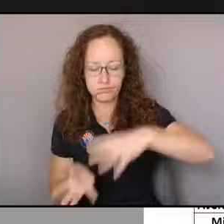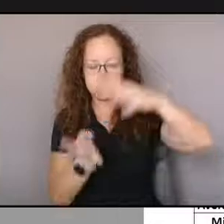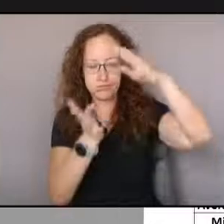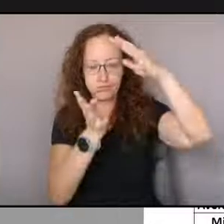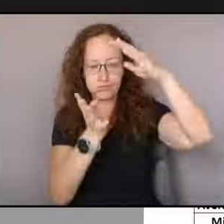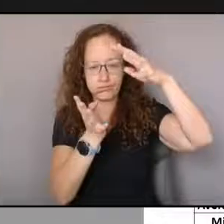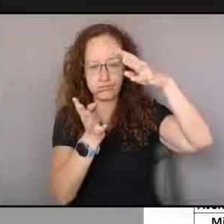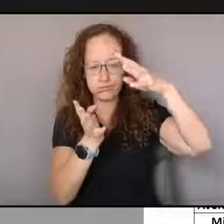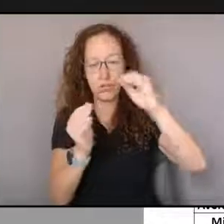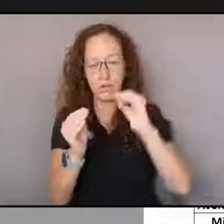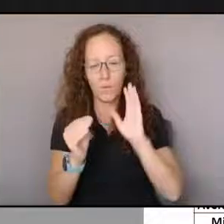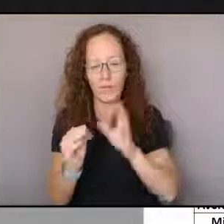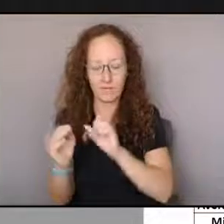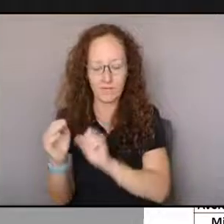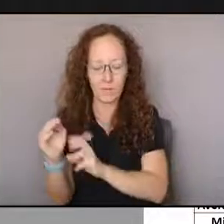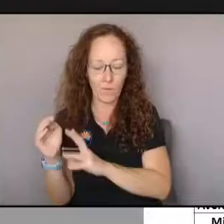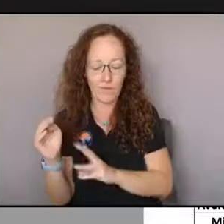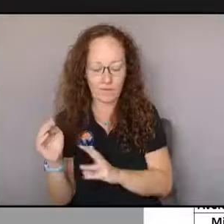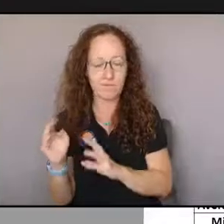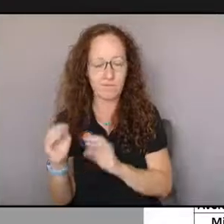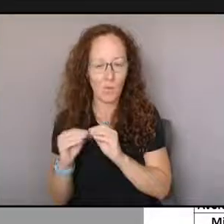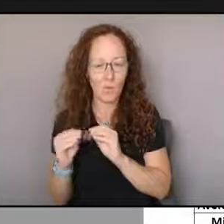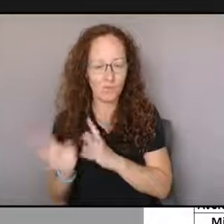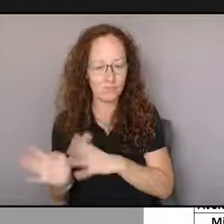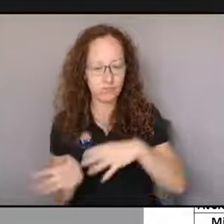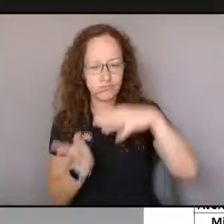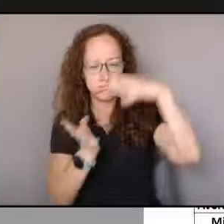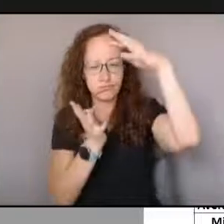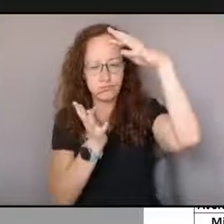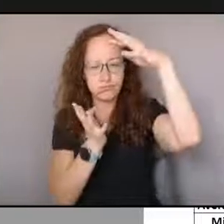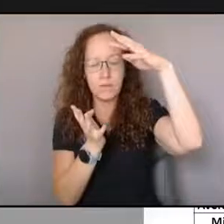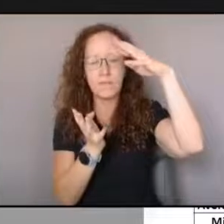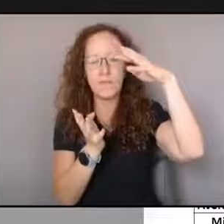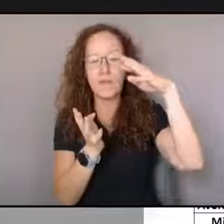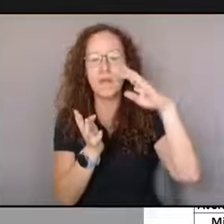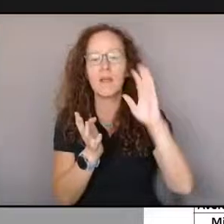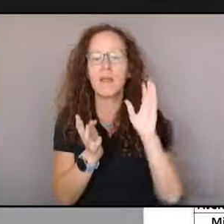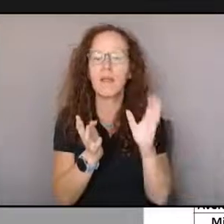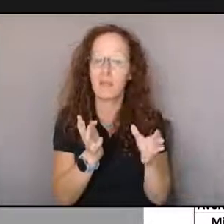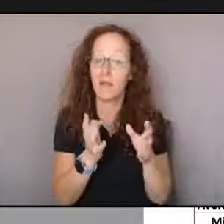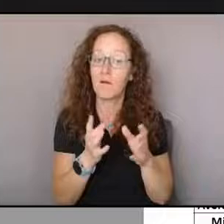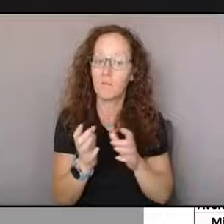MAKING IT MORE OF A SOUTHWEST COMPONENT. THAT IS GOING TO INFLUENCE WHERE THE FIRE WILL BE PUSHED TO.